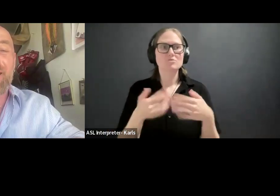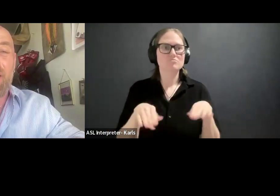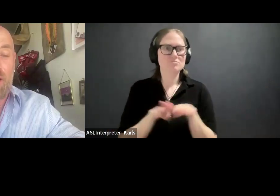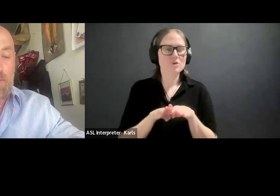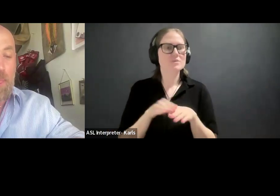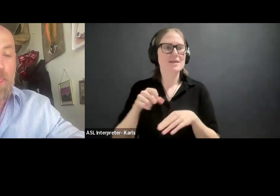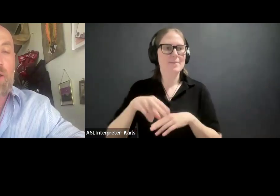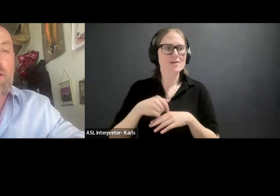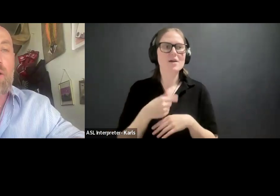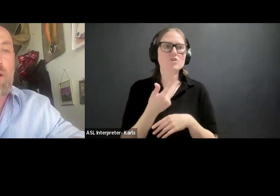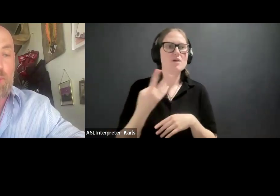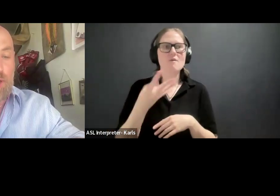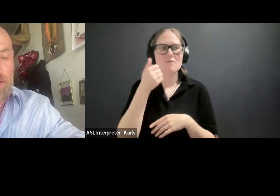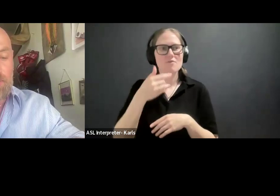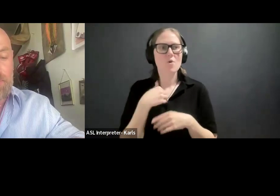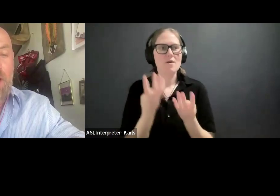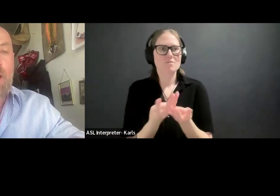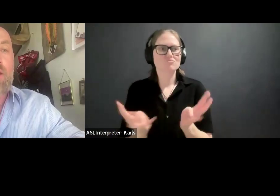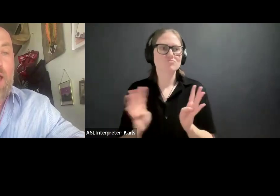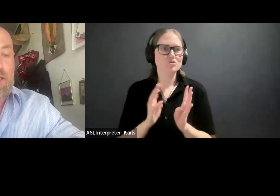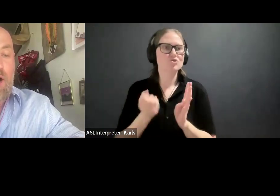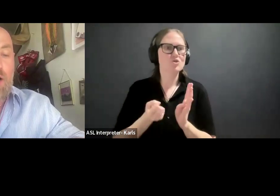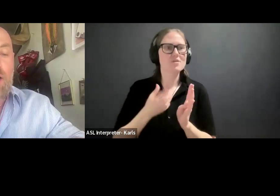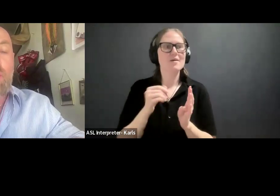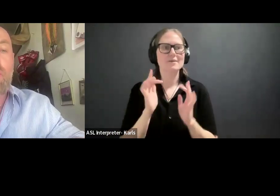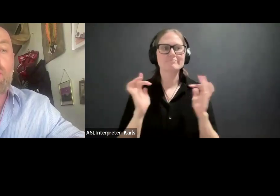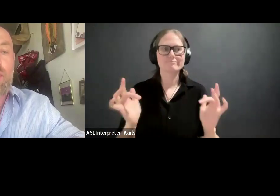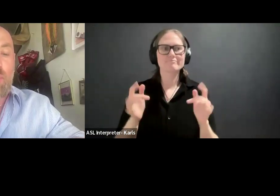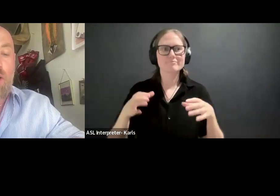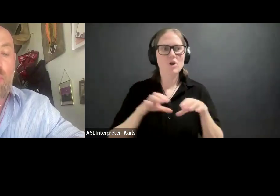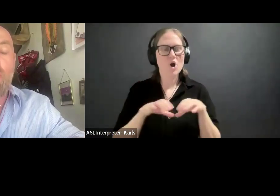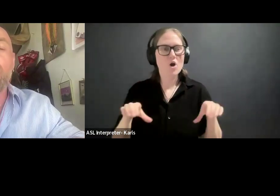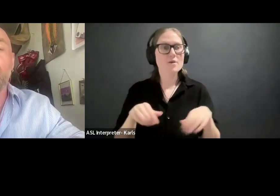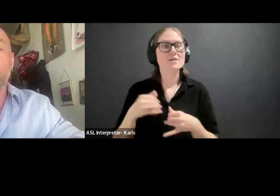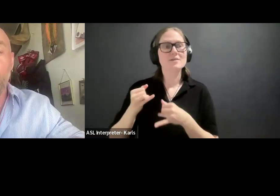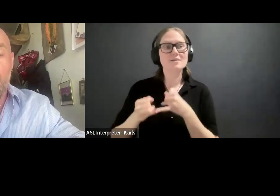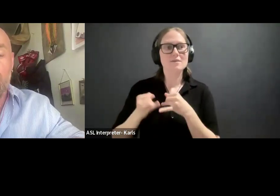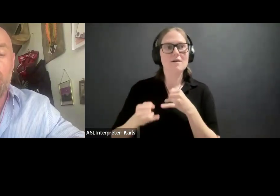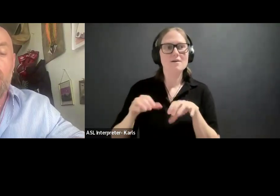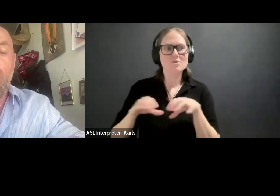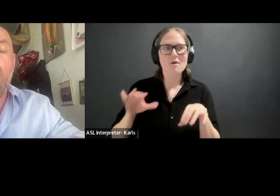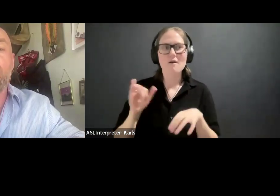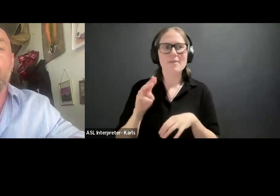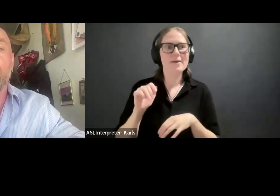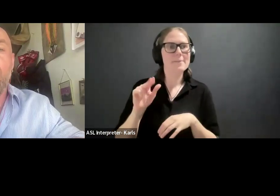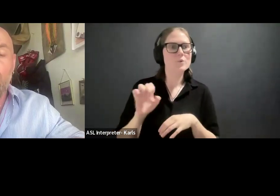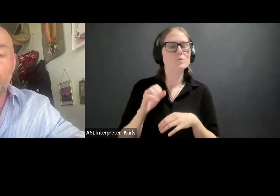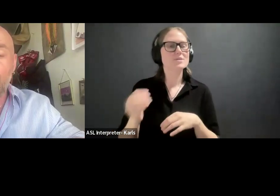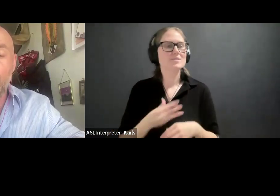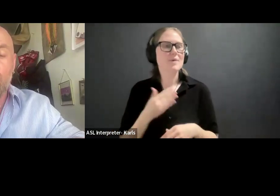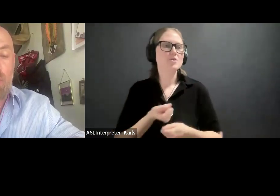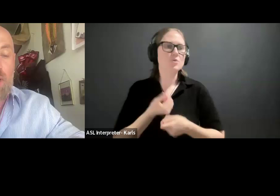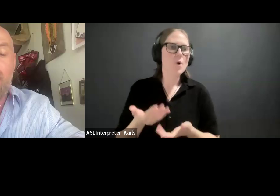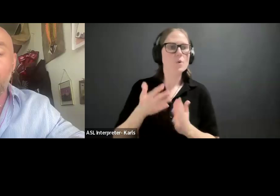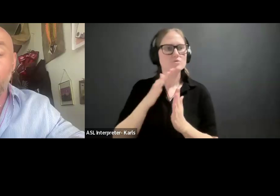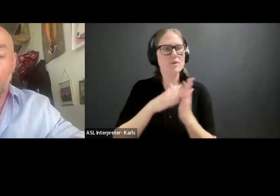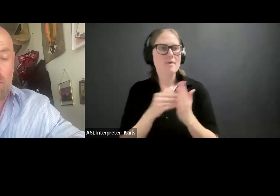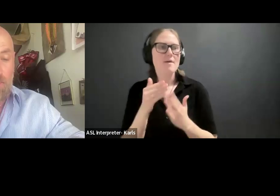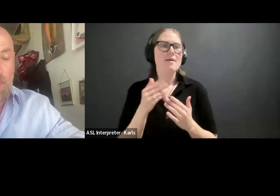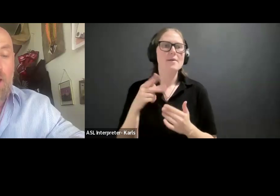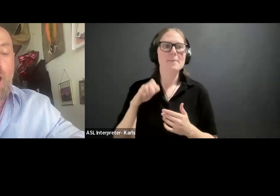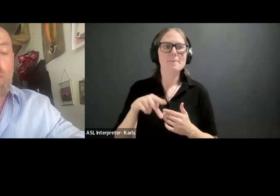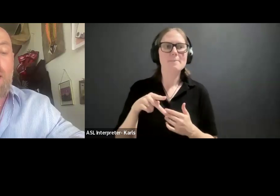Next slide, please. The last car, like a muse, inspires poetry, paintings, pop songs, peer-reviewed papers, and porn.